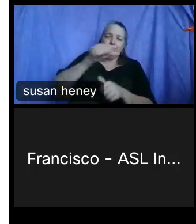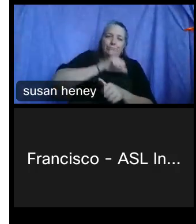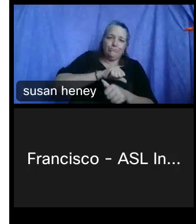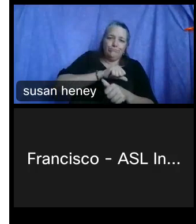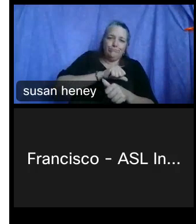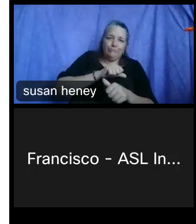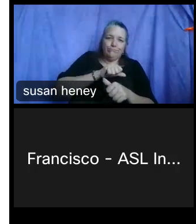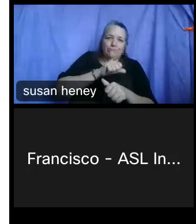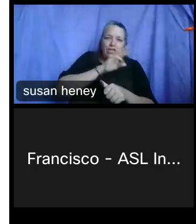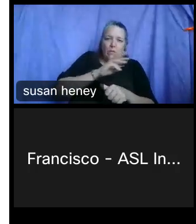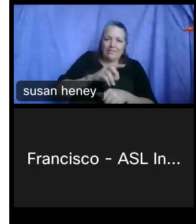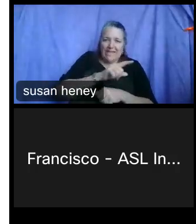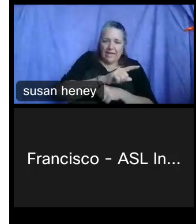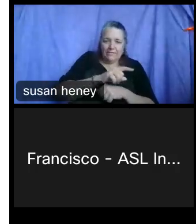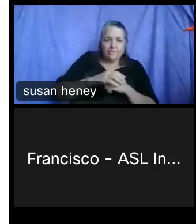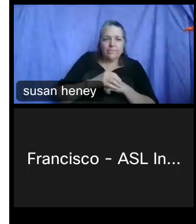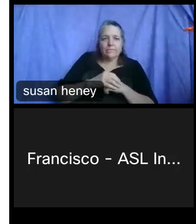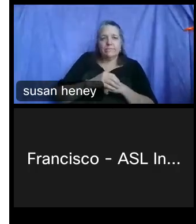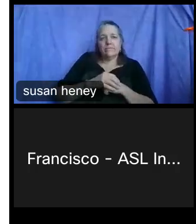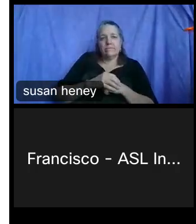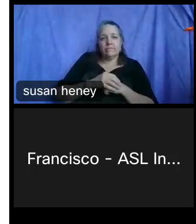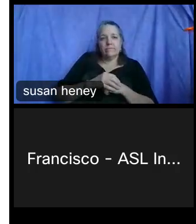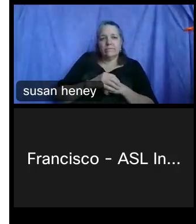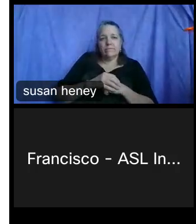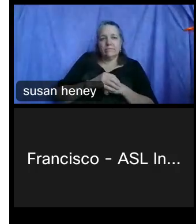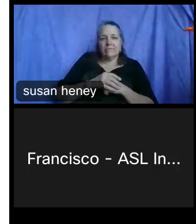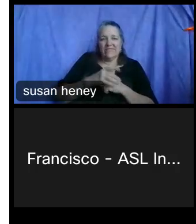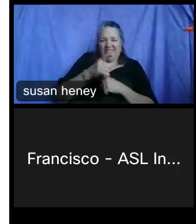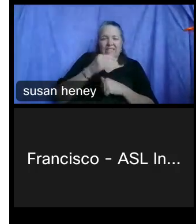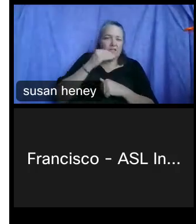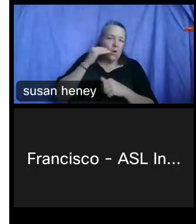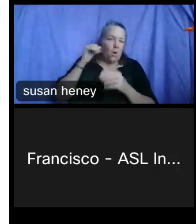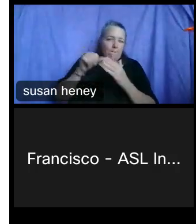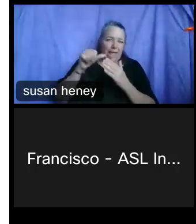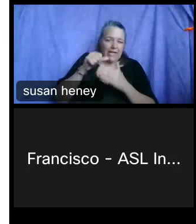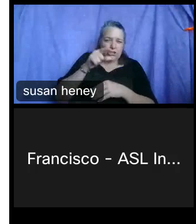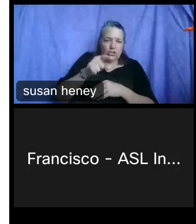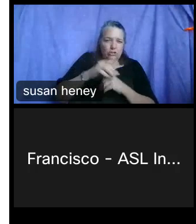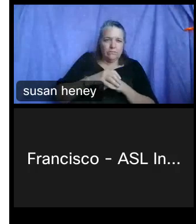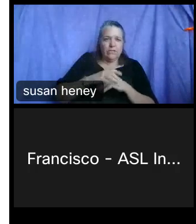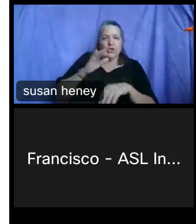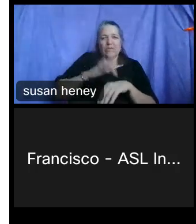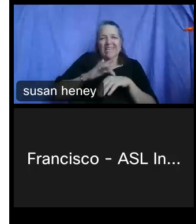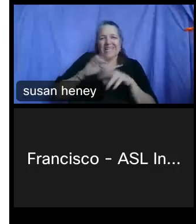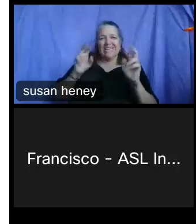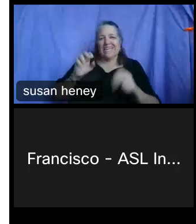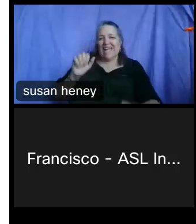the slide here displays the homepage for the site. You will need to click on Advanced Search, and our